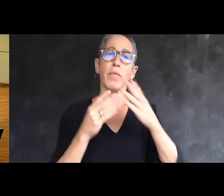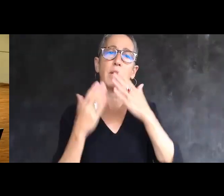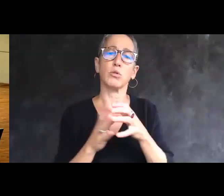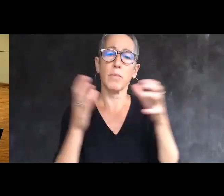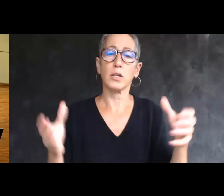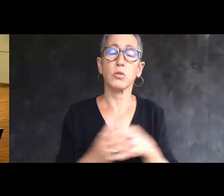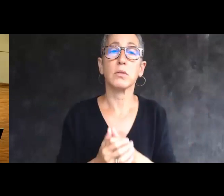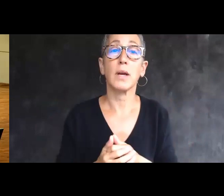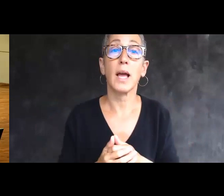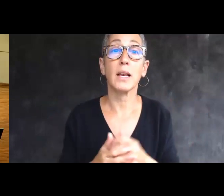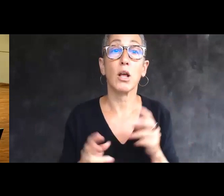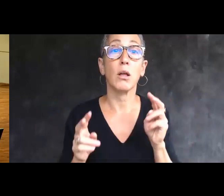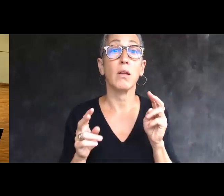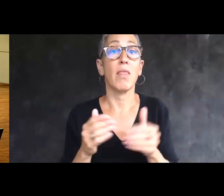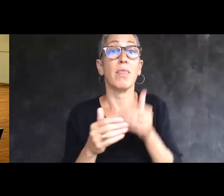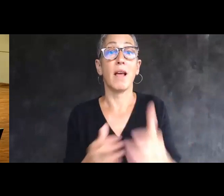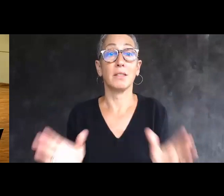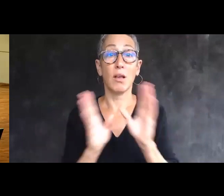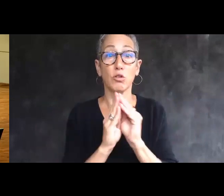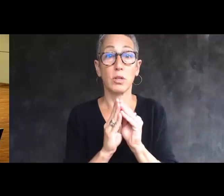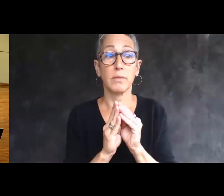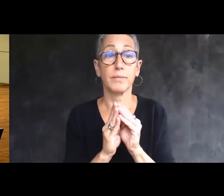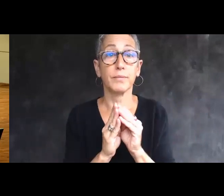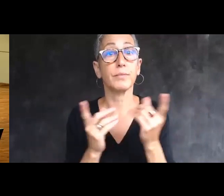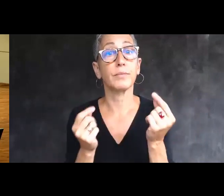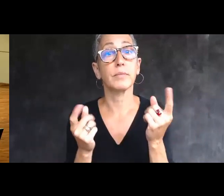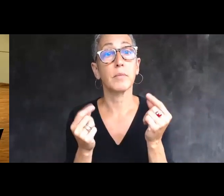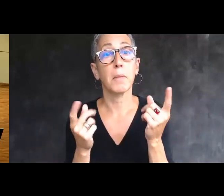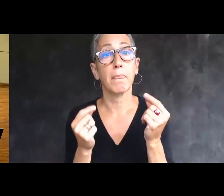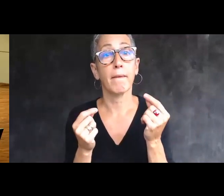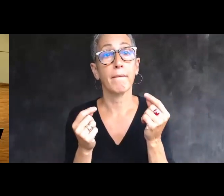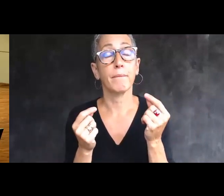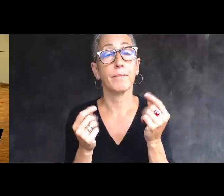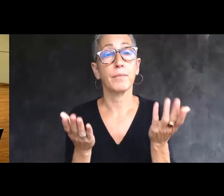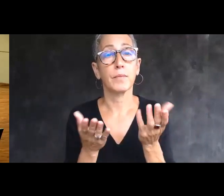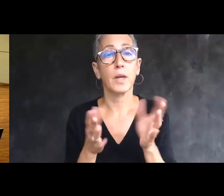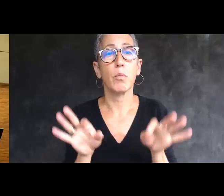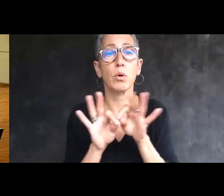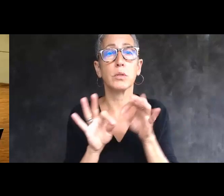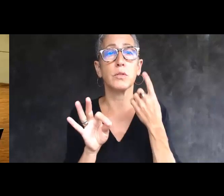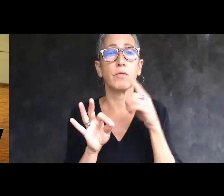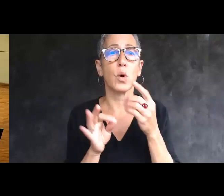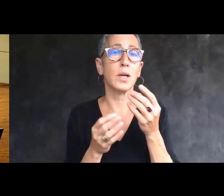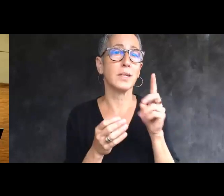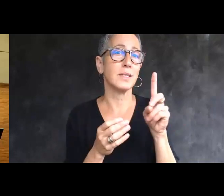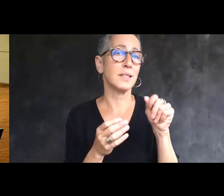So looking ahead to the next session, what are going to be looking at is the importance of data collection and how can we use data